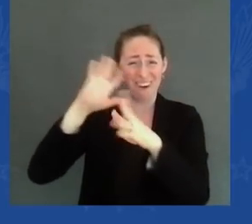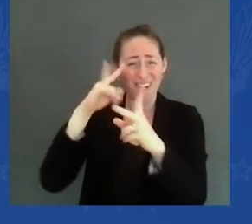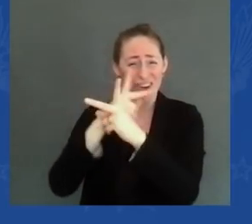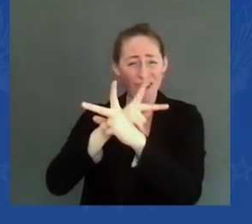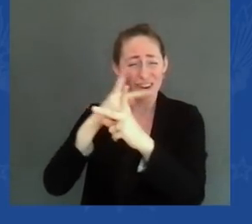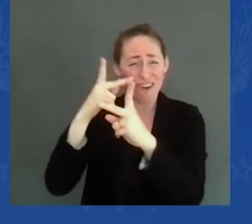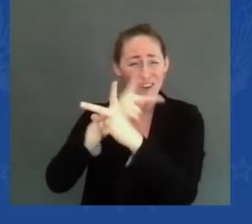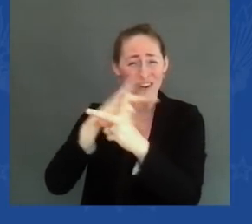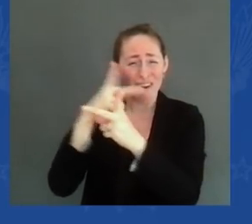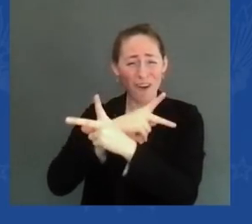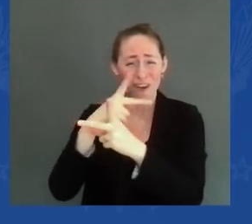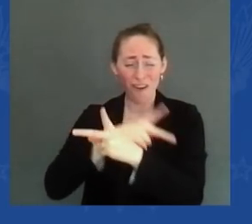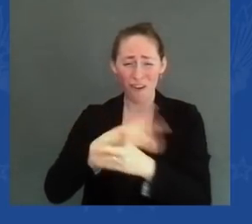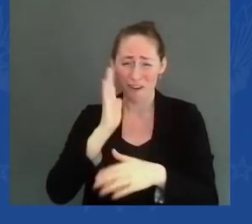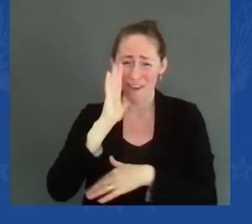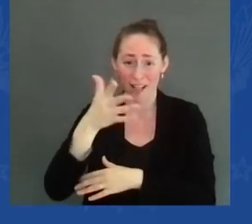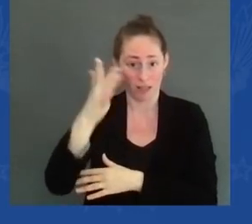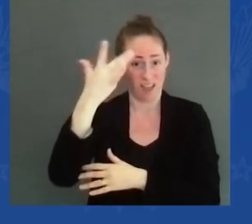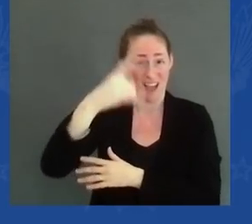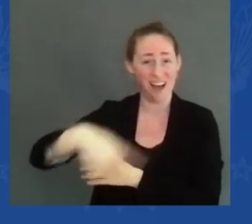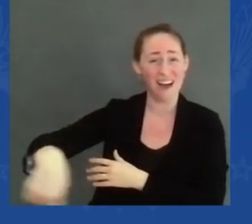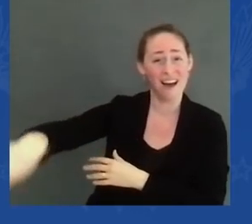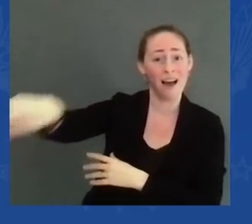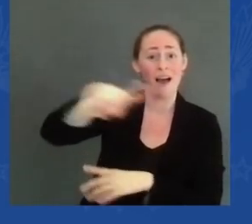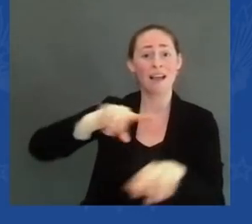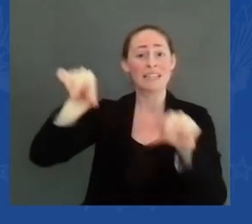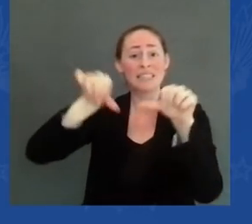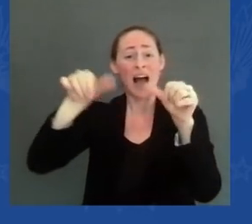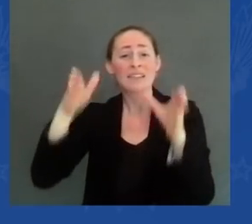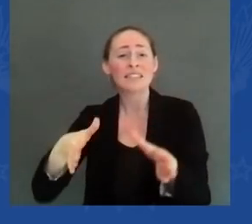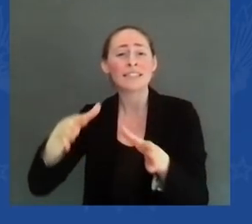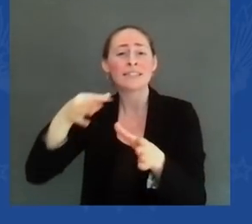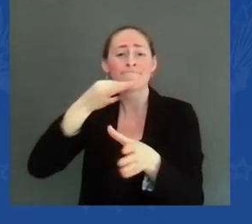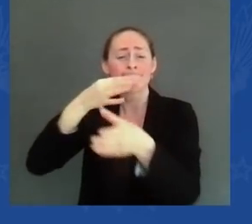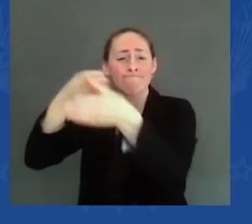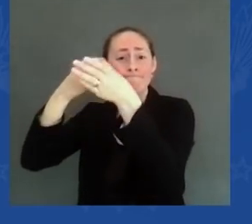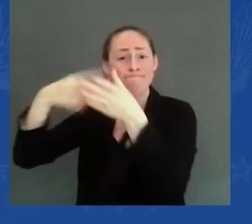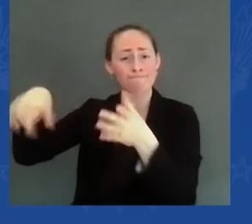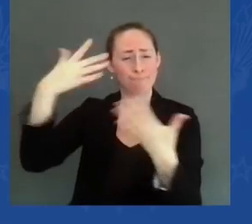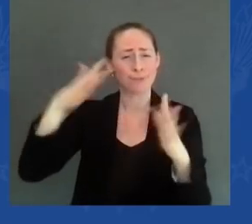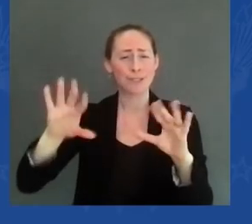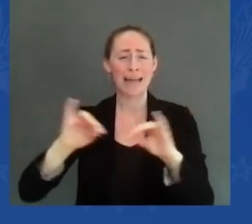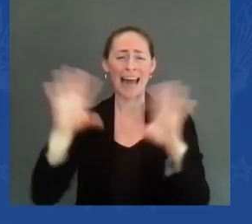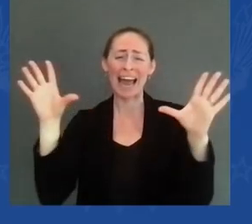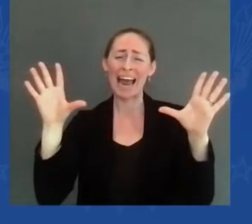and the economists and the national security experts. They all tell us this is code red;